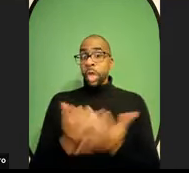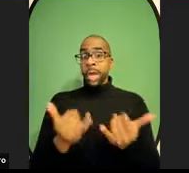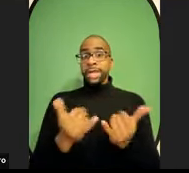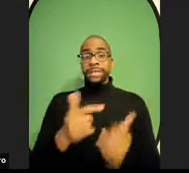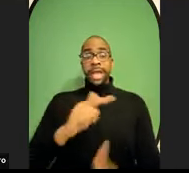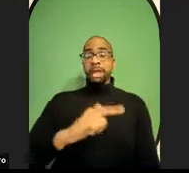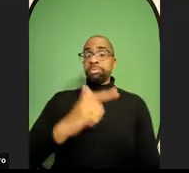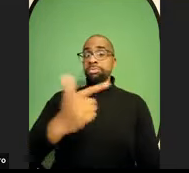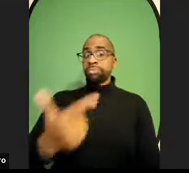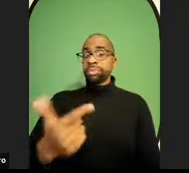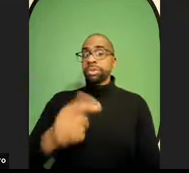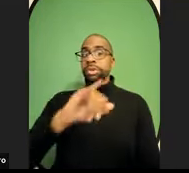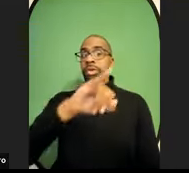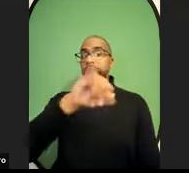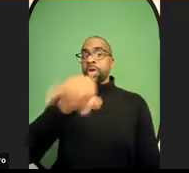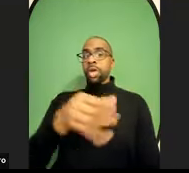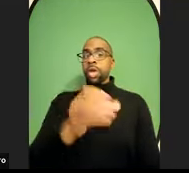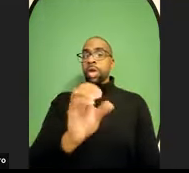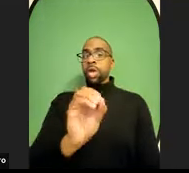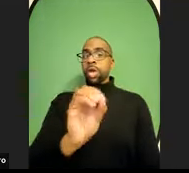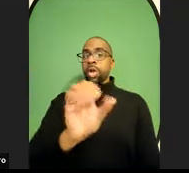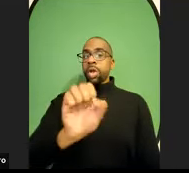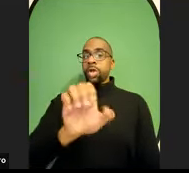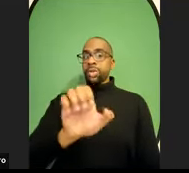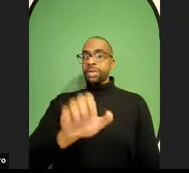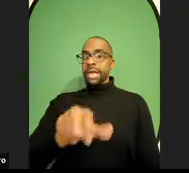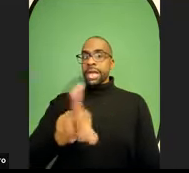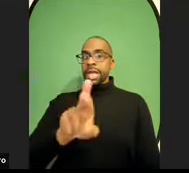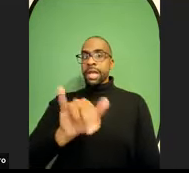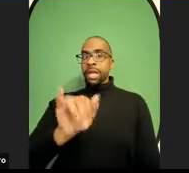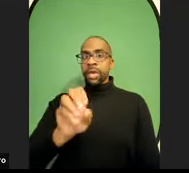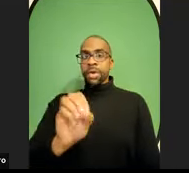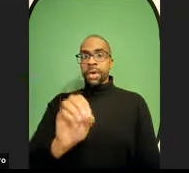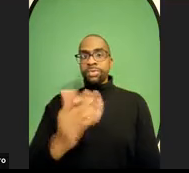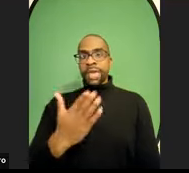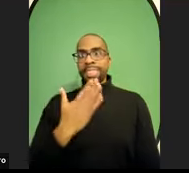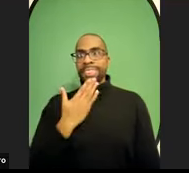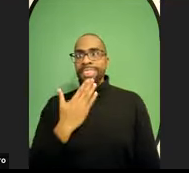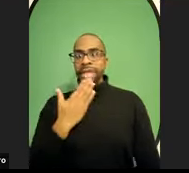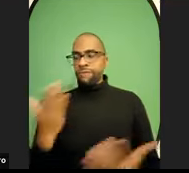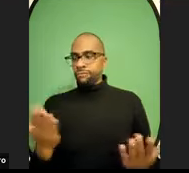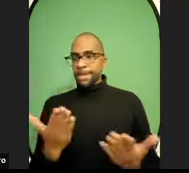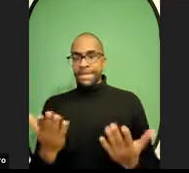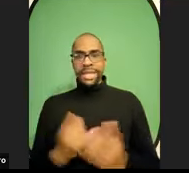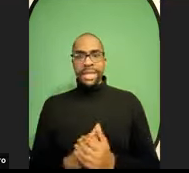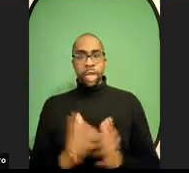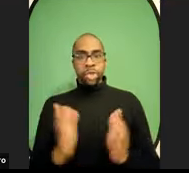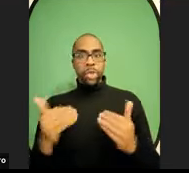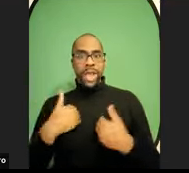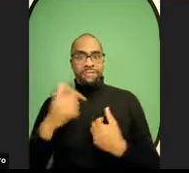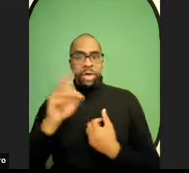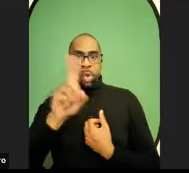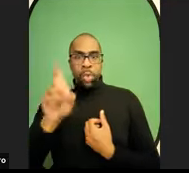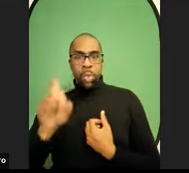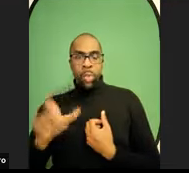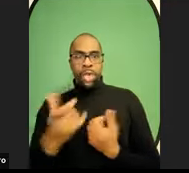Now we're going to switch over to our Now we're going to switch over to our colleague from the department of Education, I'll say to be a slower. process Say thank you so much for being